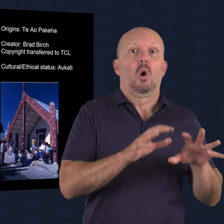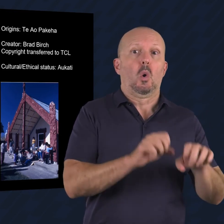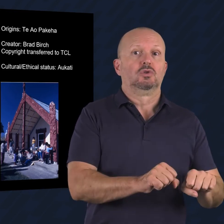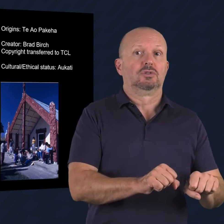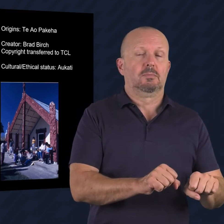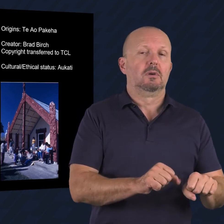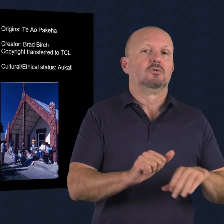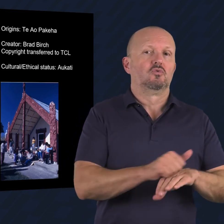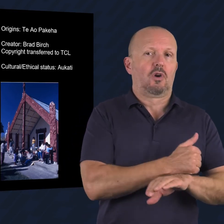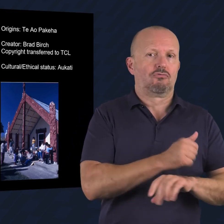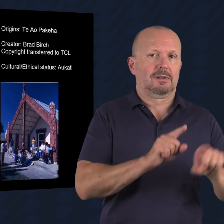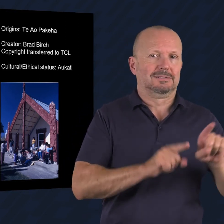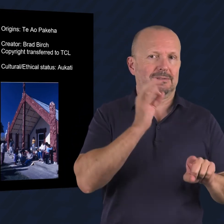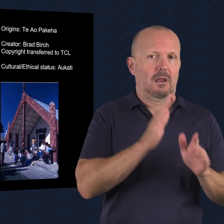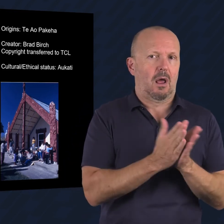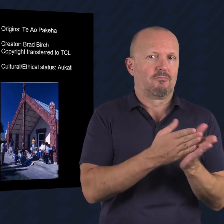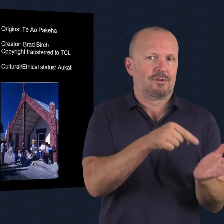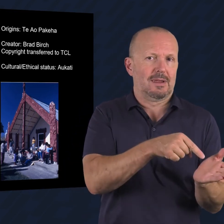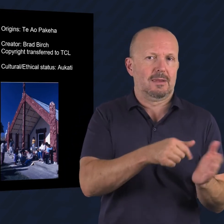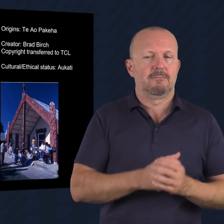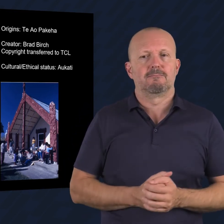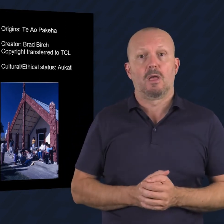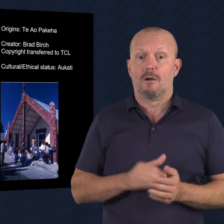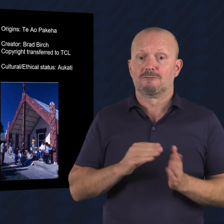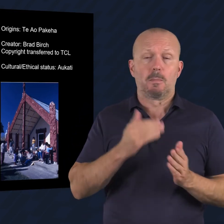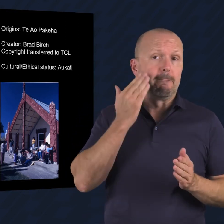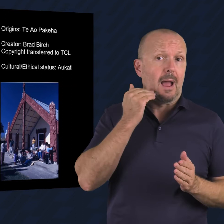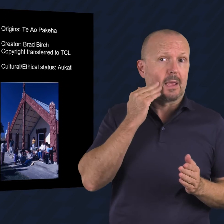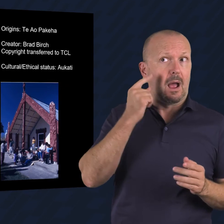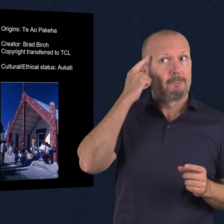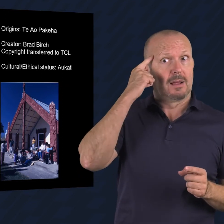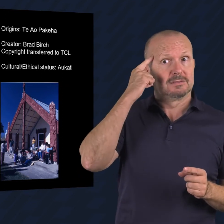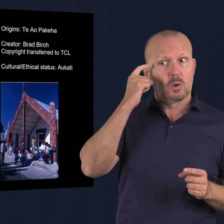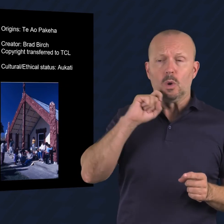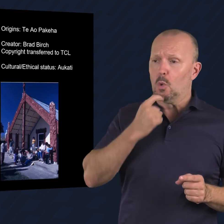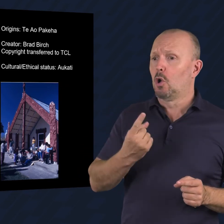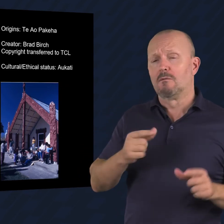If operating only from a Pākehā mindset, we would probably have licenced this for openness.